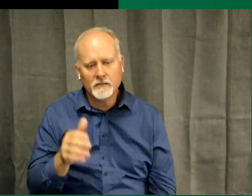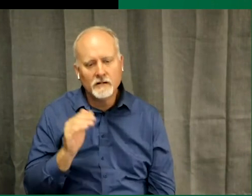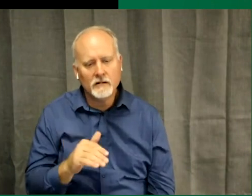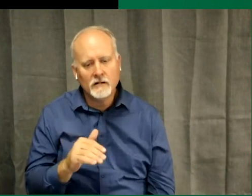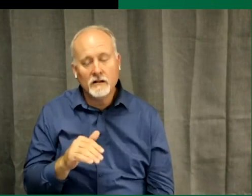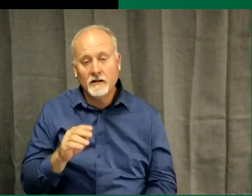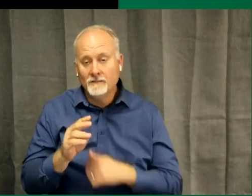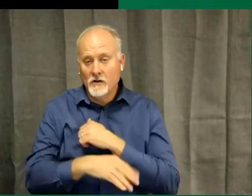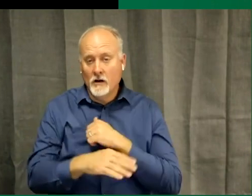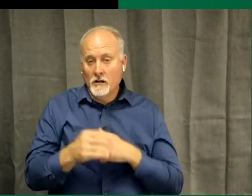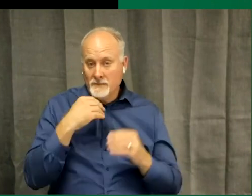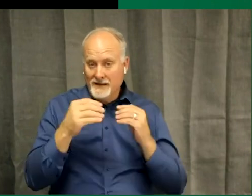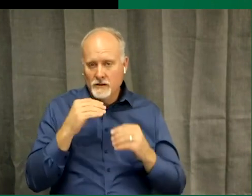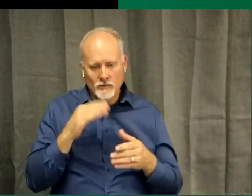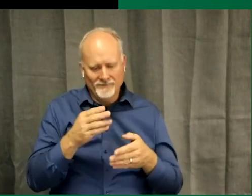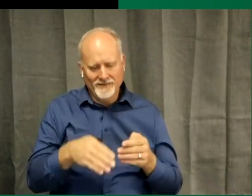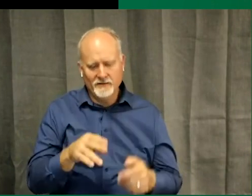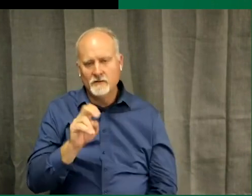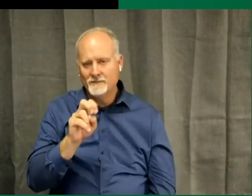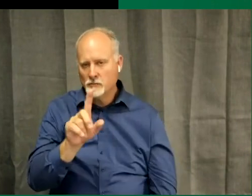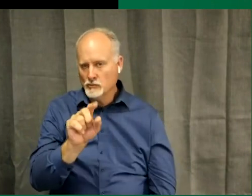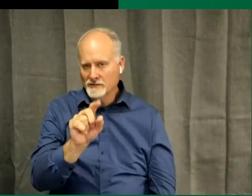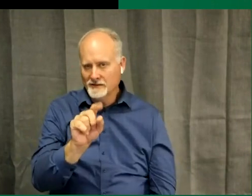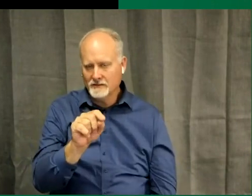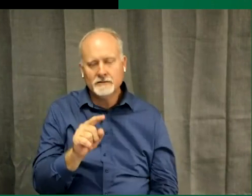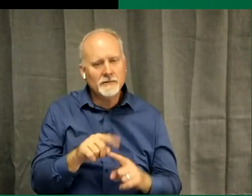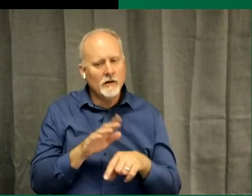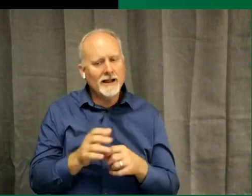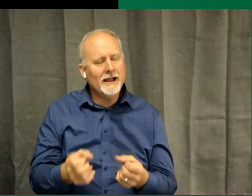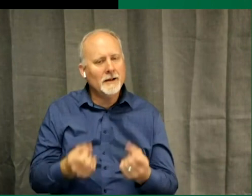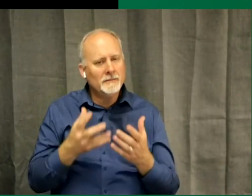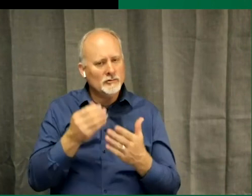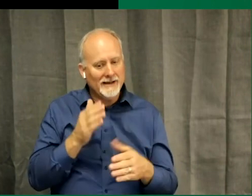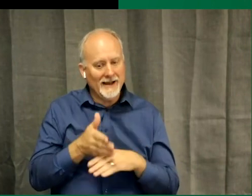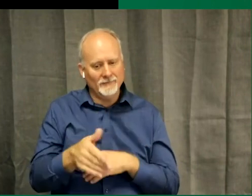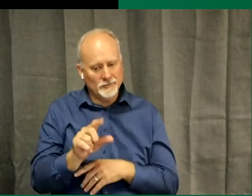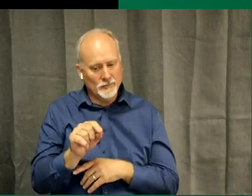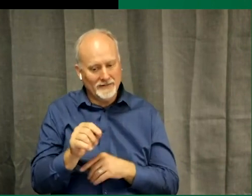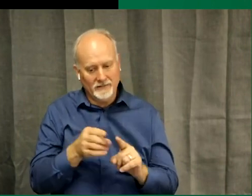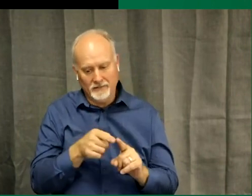november 20th depending on the number of students who remain after the 20th we're making decisions